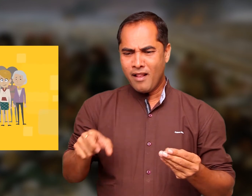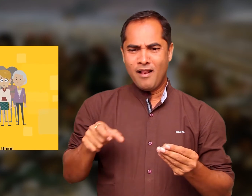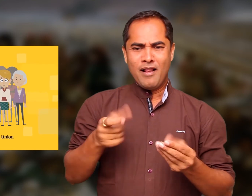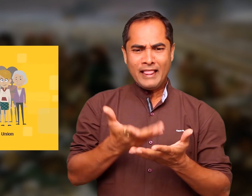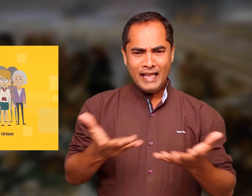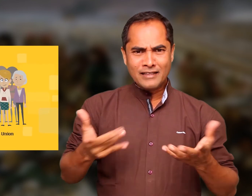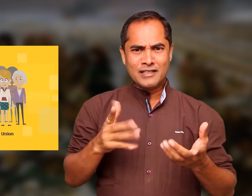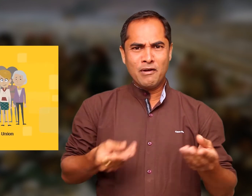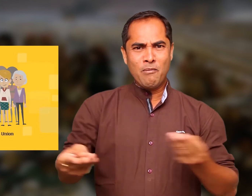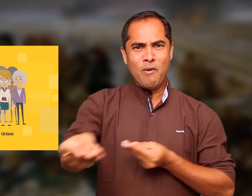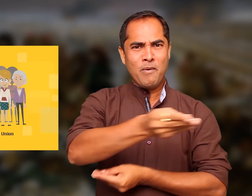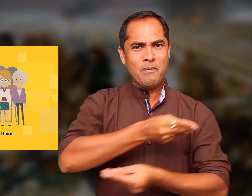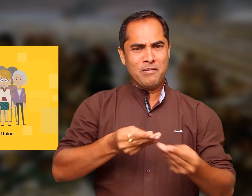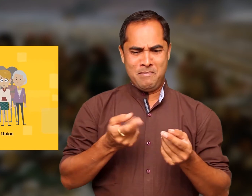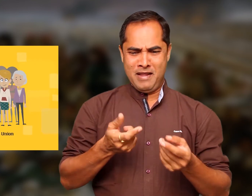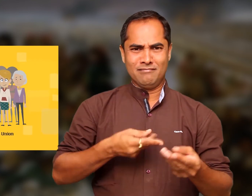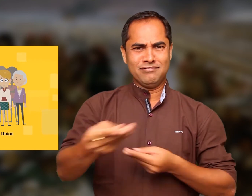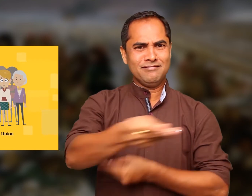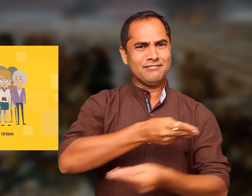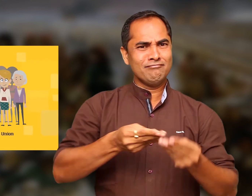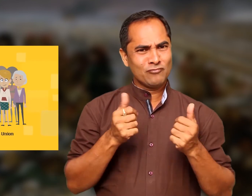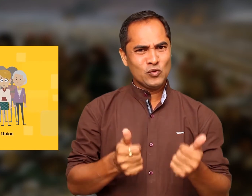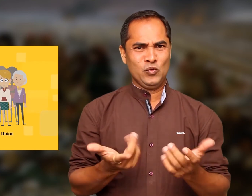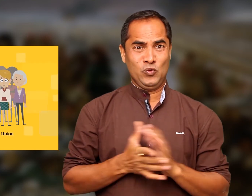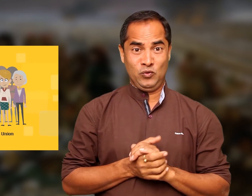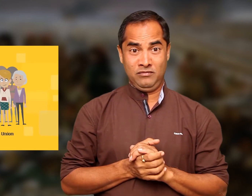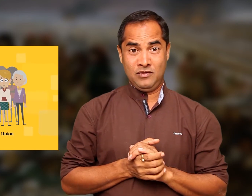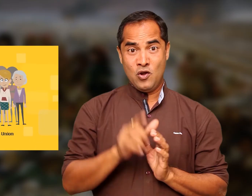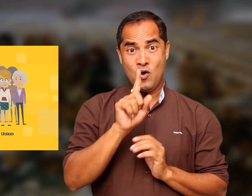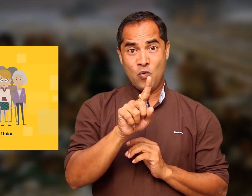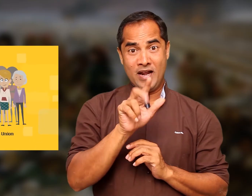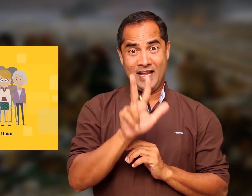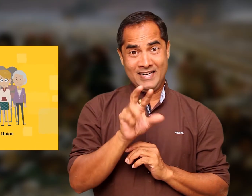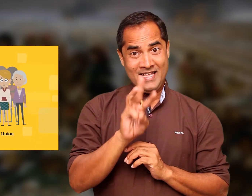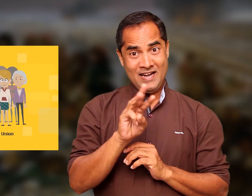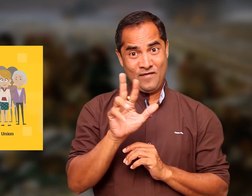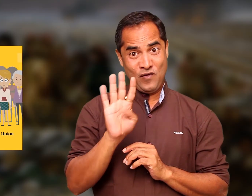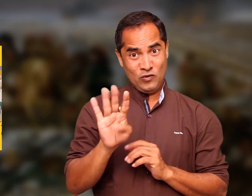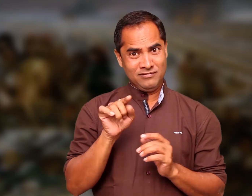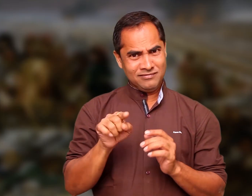capital could be without any barriers. In 1834,